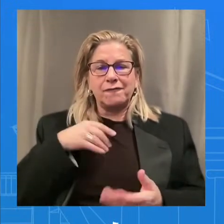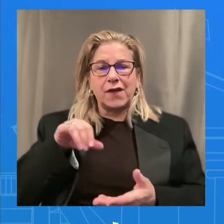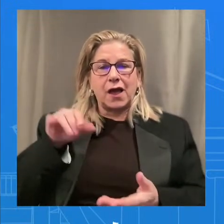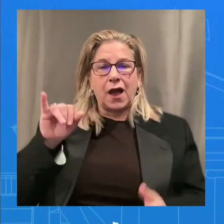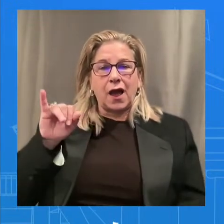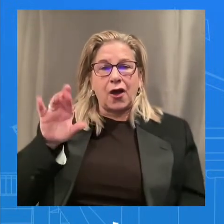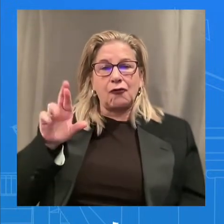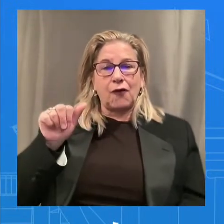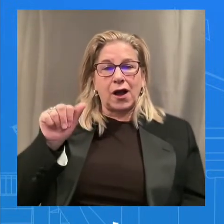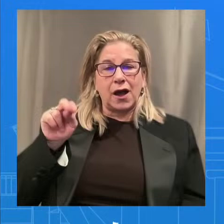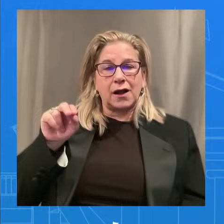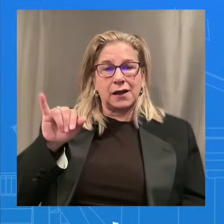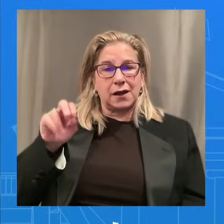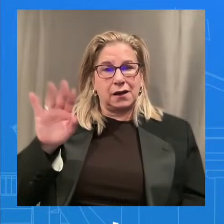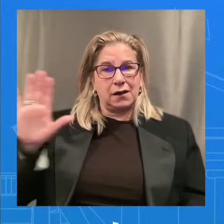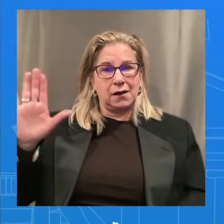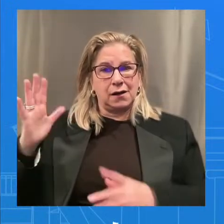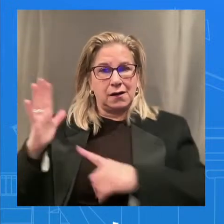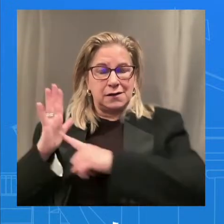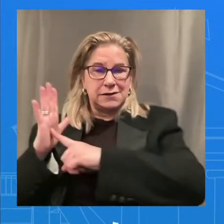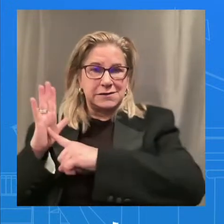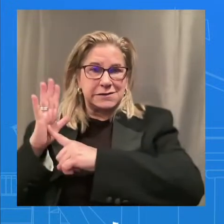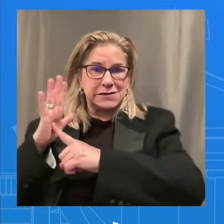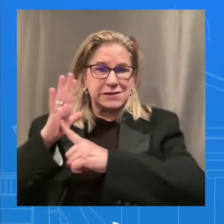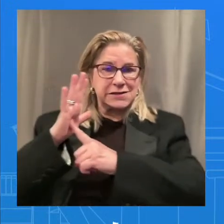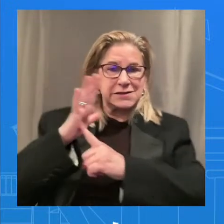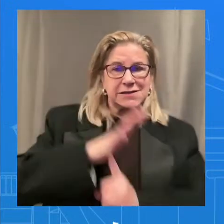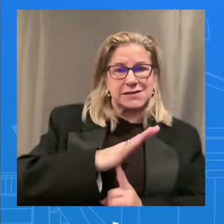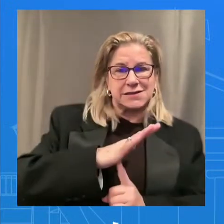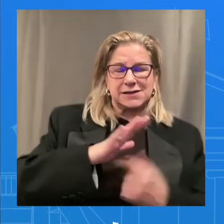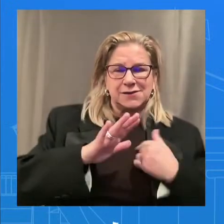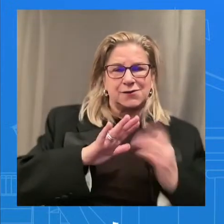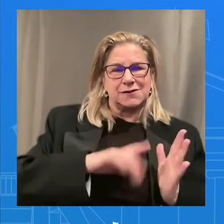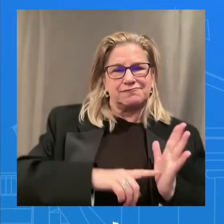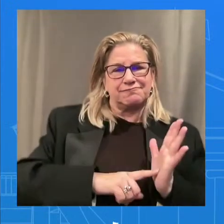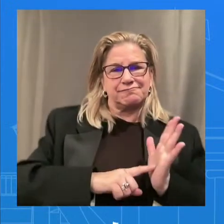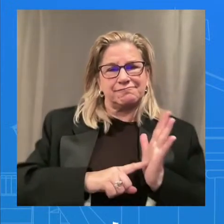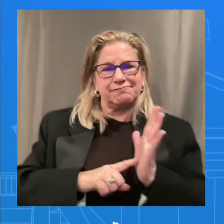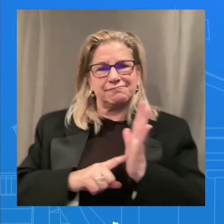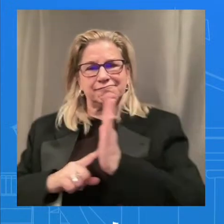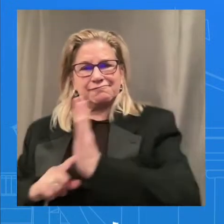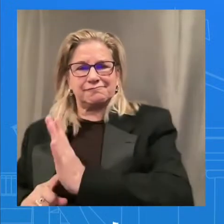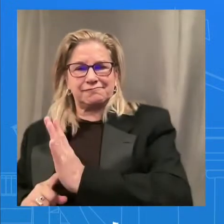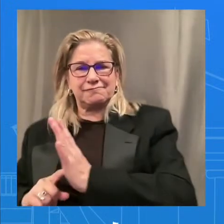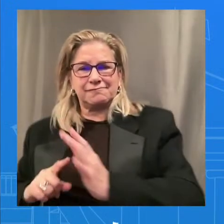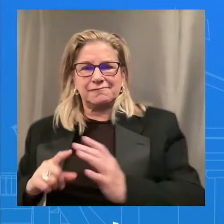There is a ceasefire in Lebanon and the possibility of a new political future with a new president.